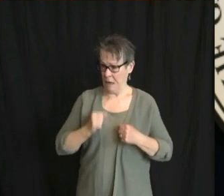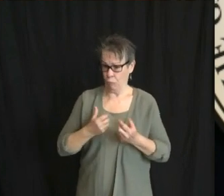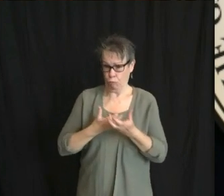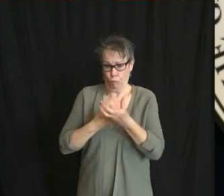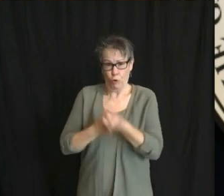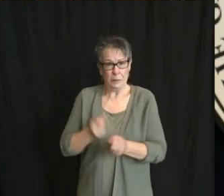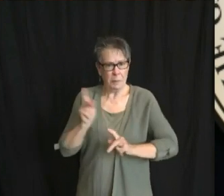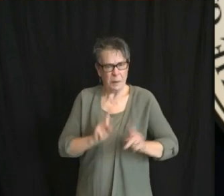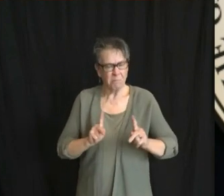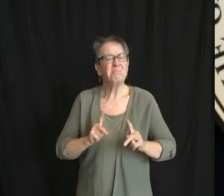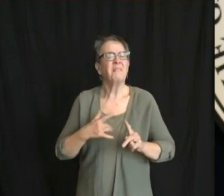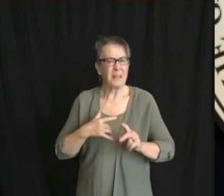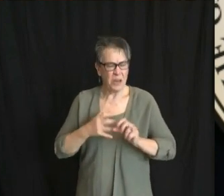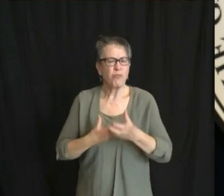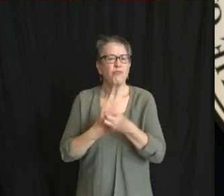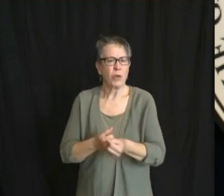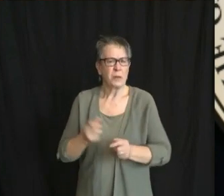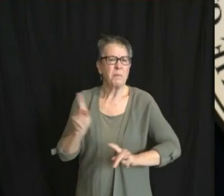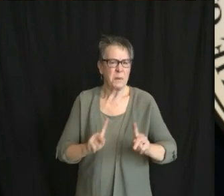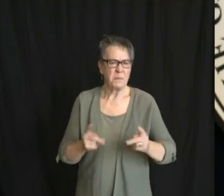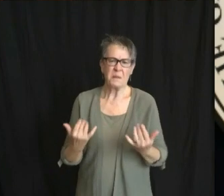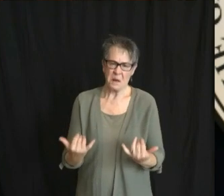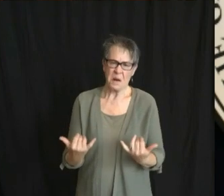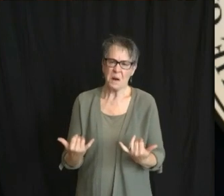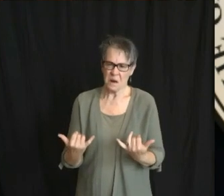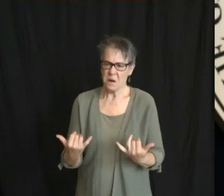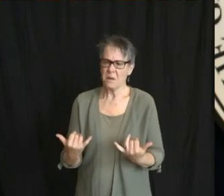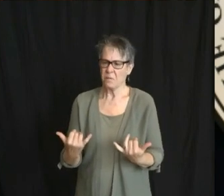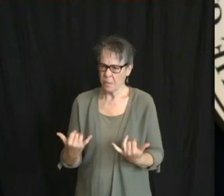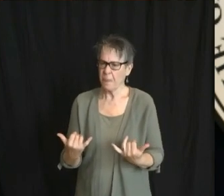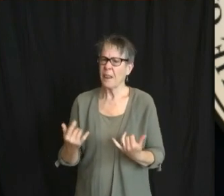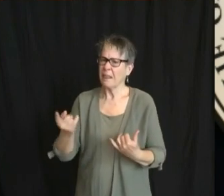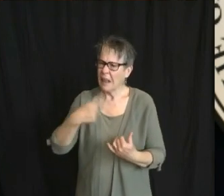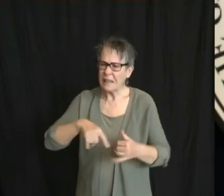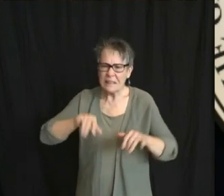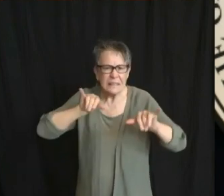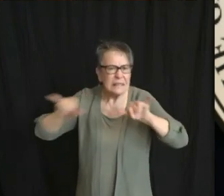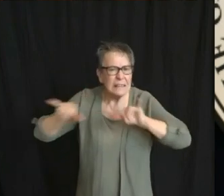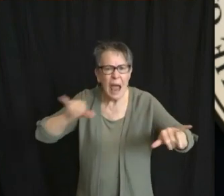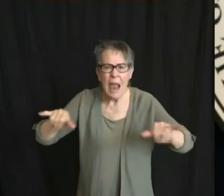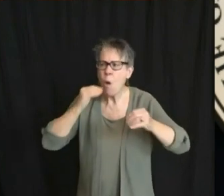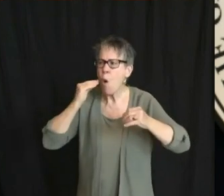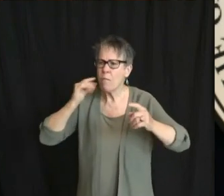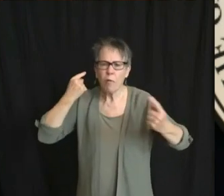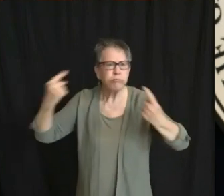ARE RETURNING SOME AMOUNT OF THAT TRUST TO SAY LISTEN, WE